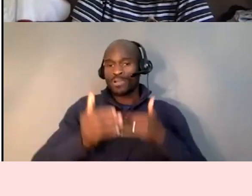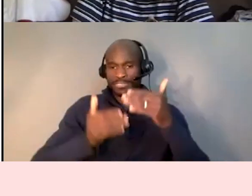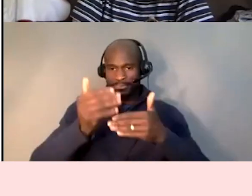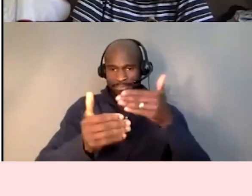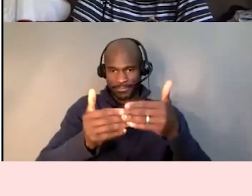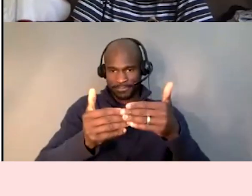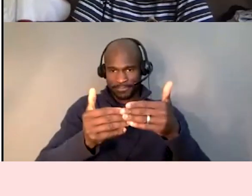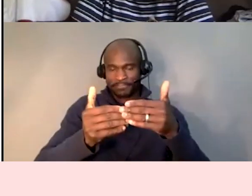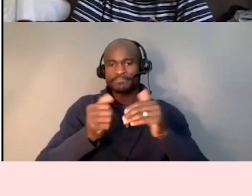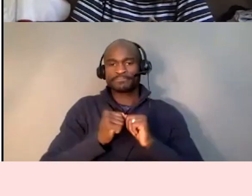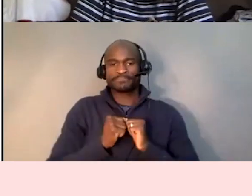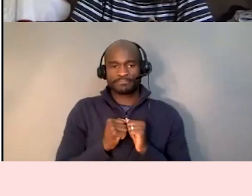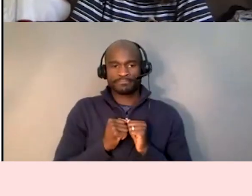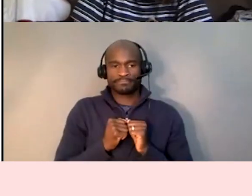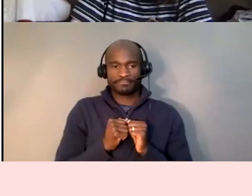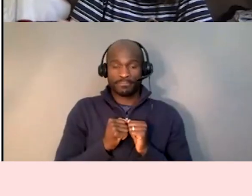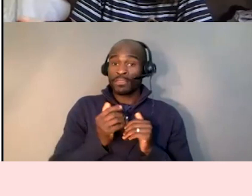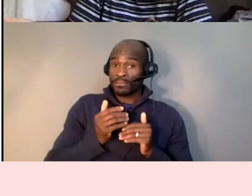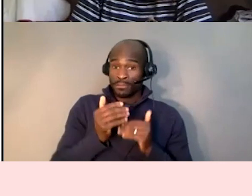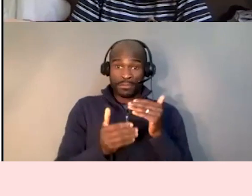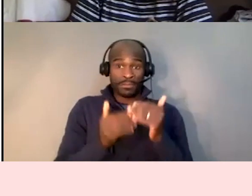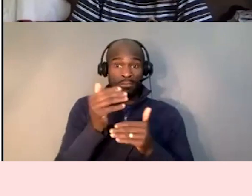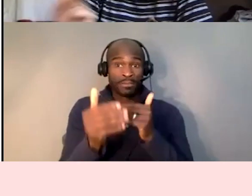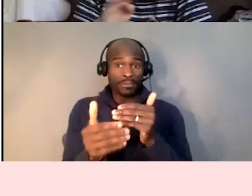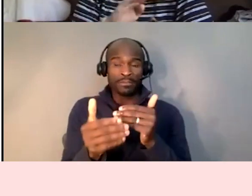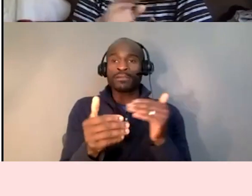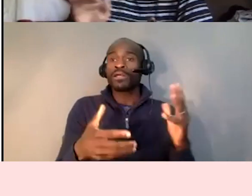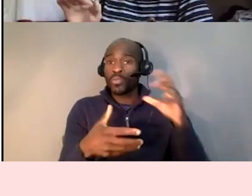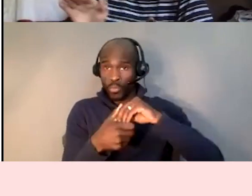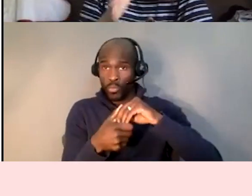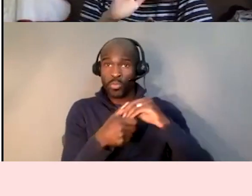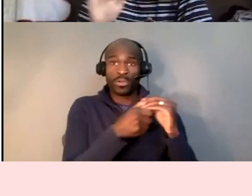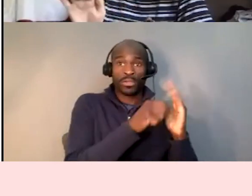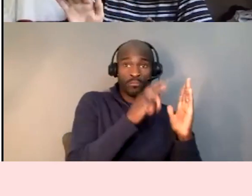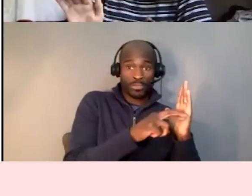sort of that full range of research and design, again less of the writing- that's not so much